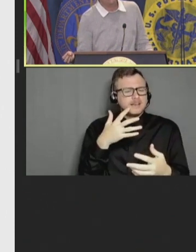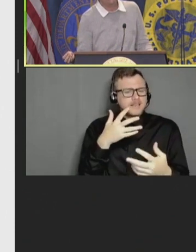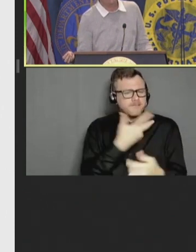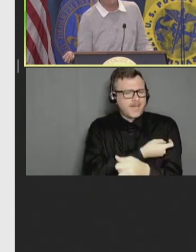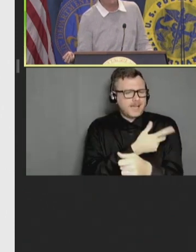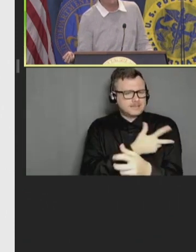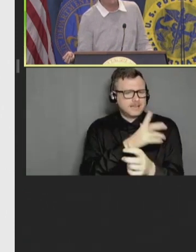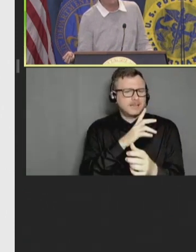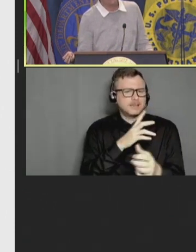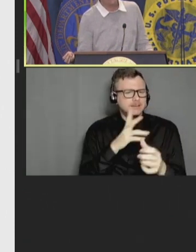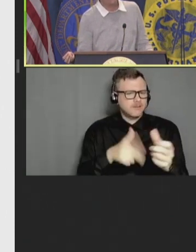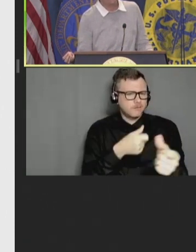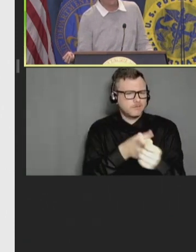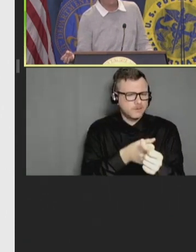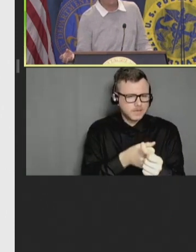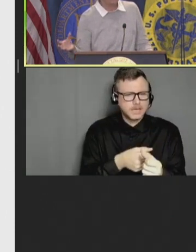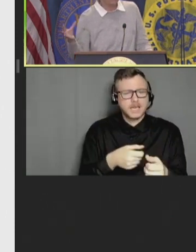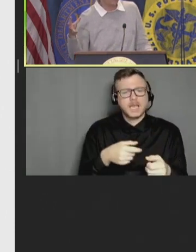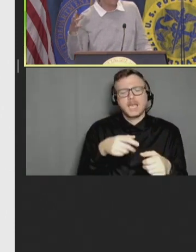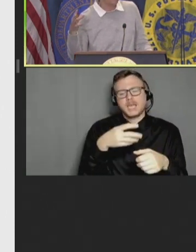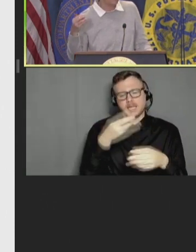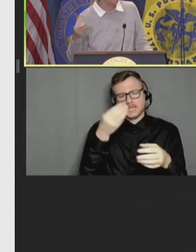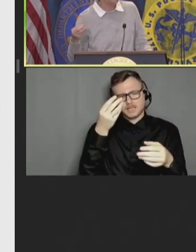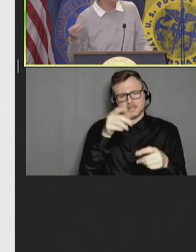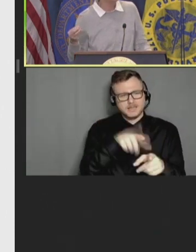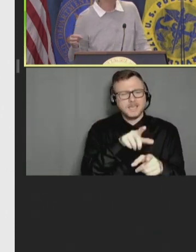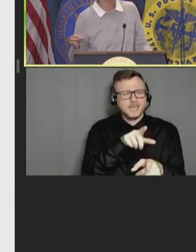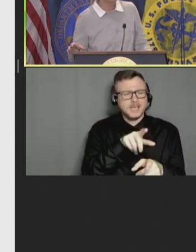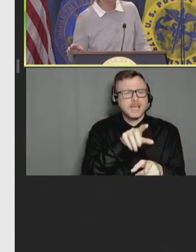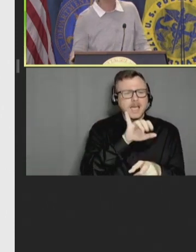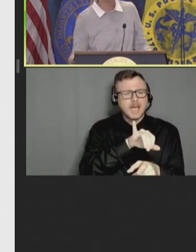information systems in most state health agencies are housed within